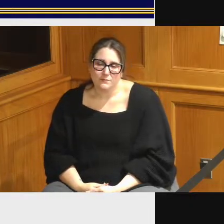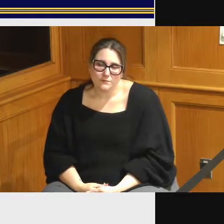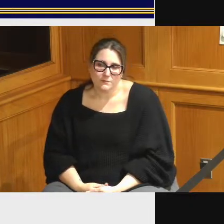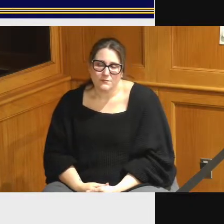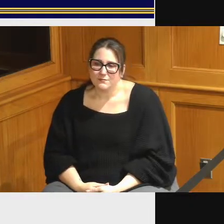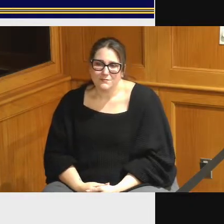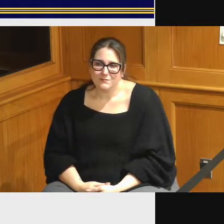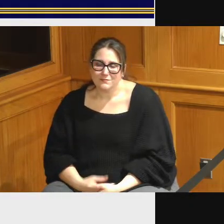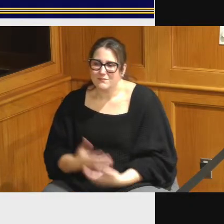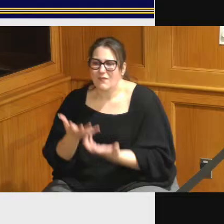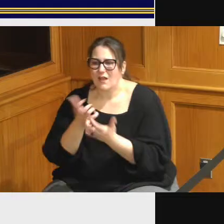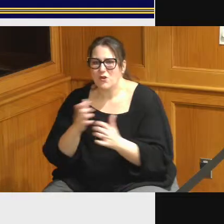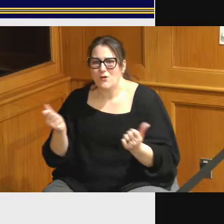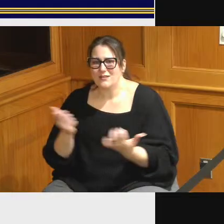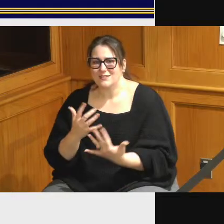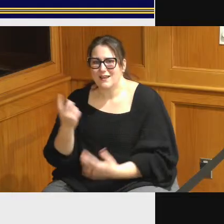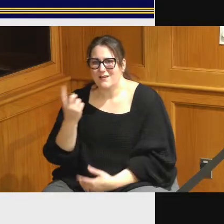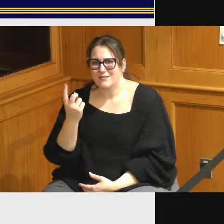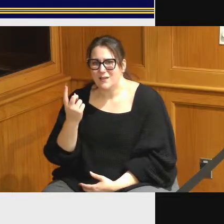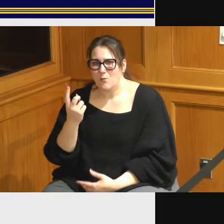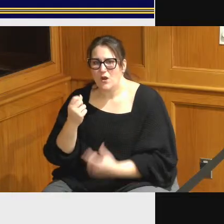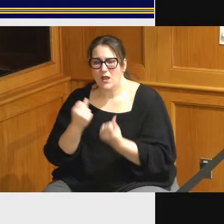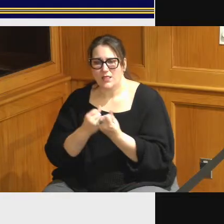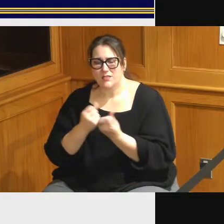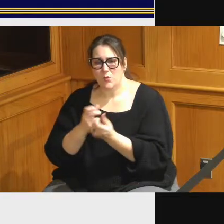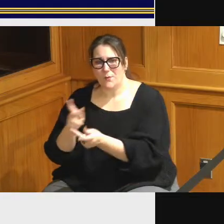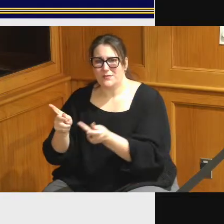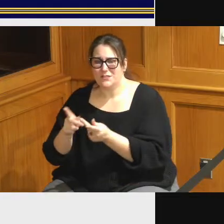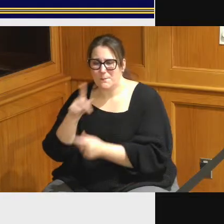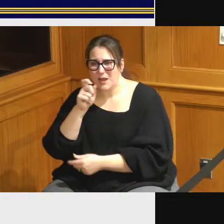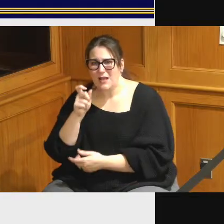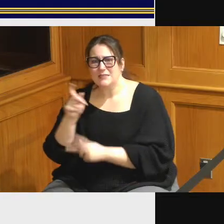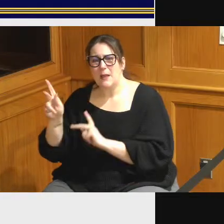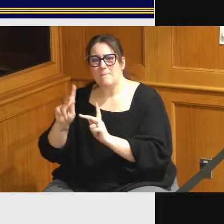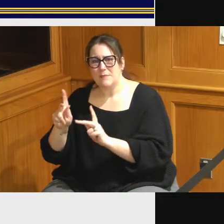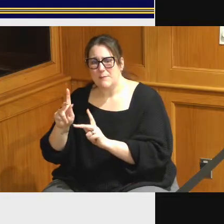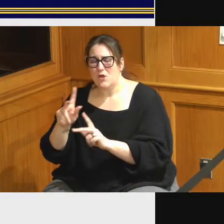anyone that's working in our our support positions because we have people that are very dedicated,